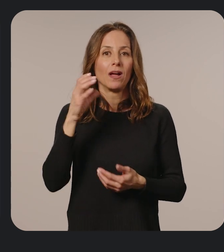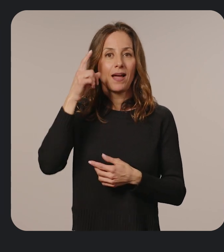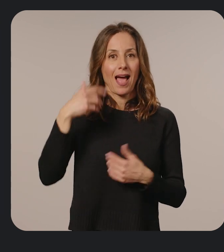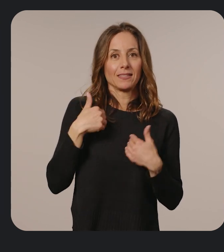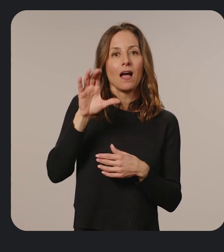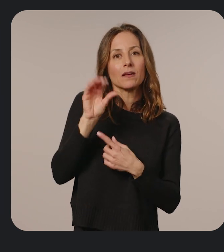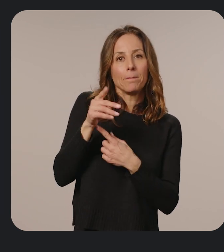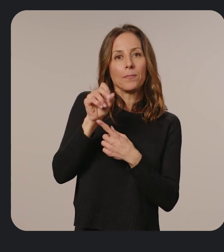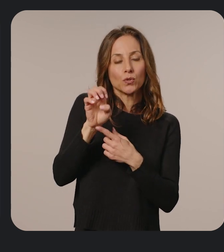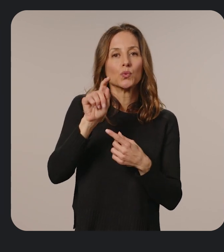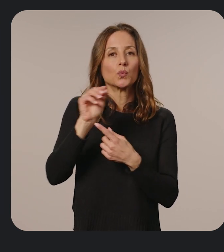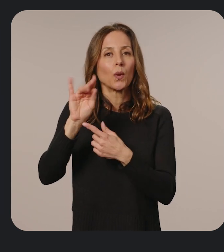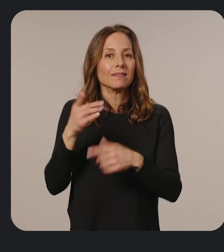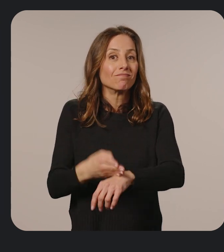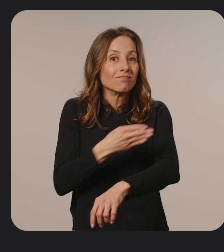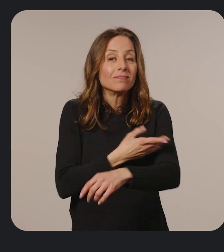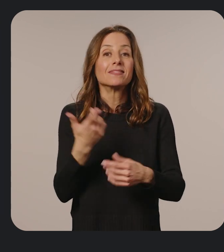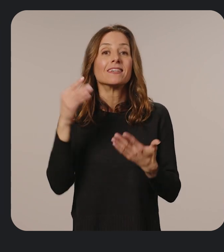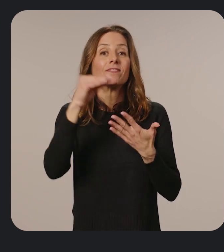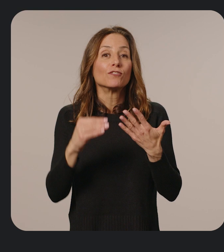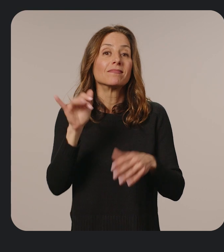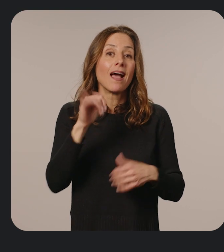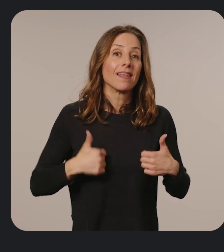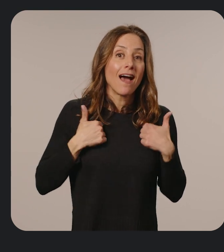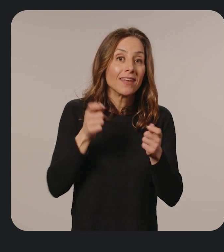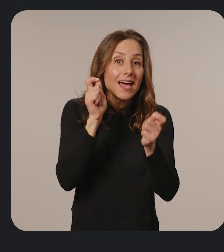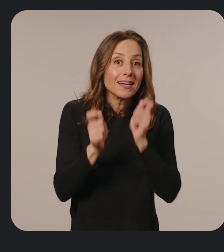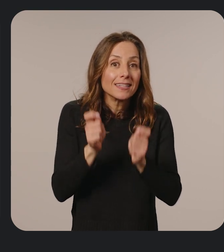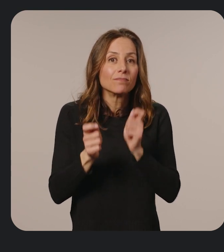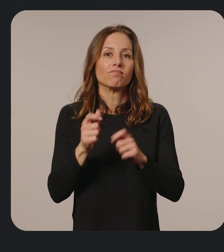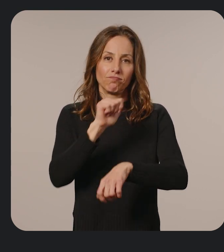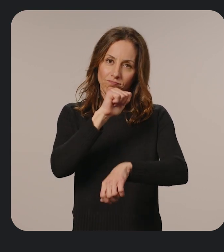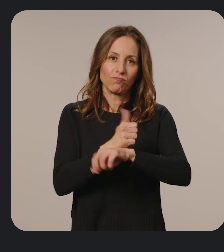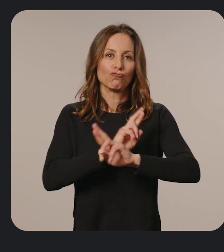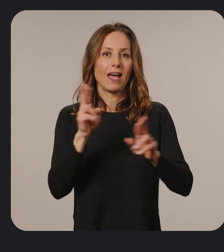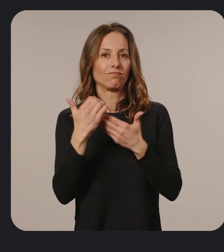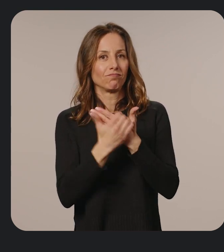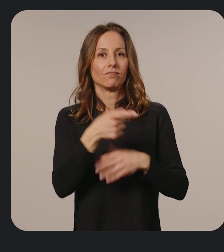Android Studio Giraffe has Compose tooling improvements, features such as Live Edit being enabled by default,